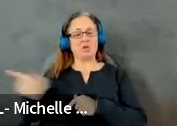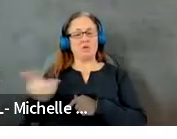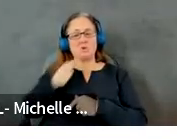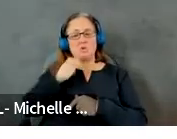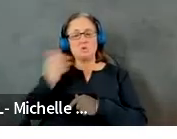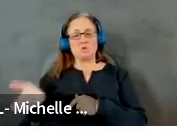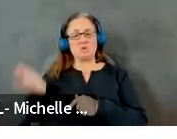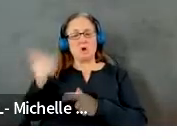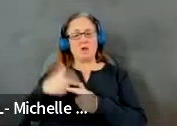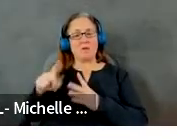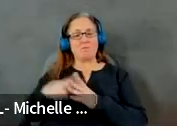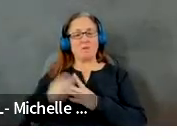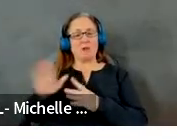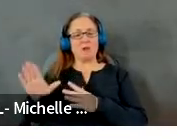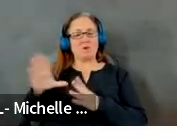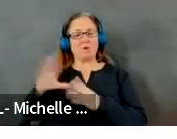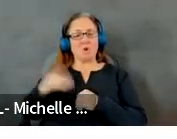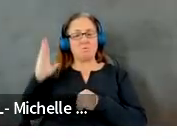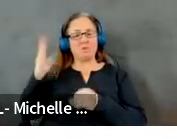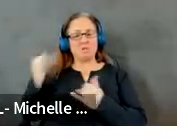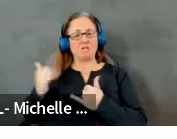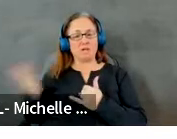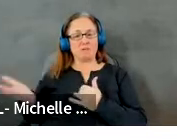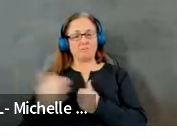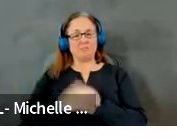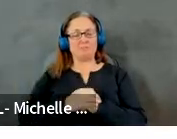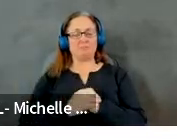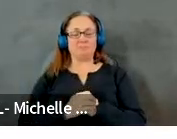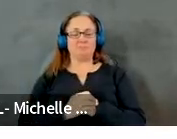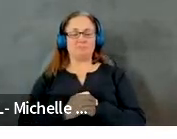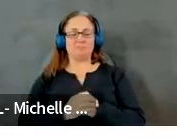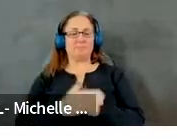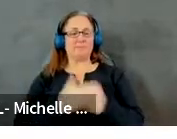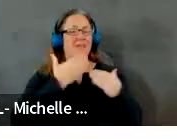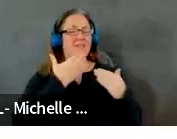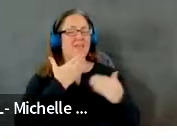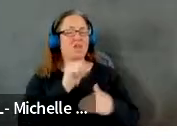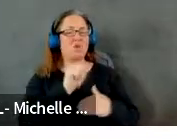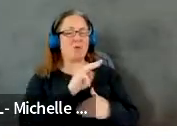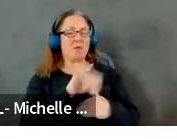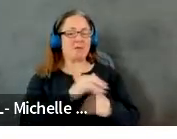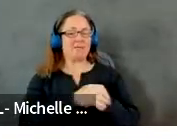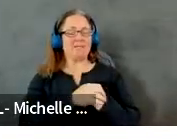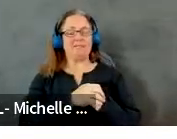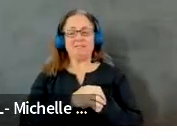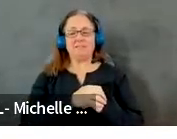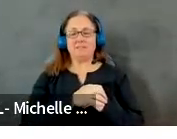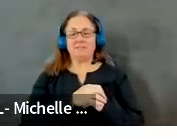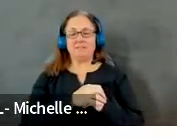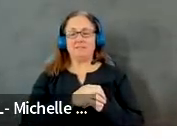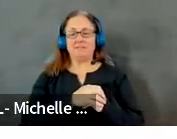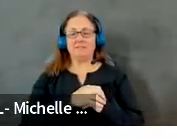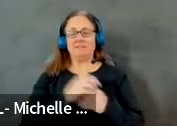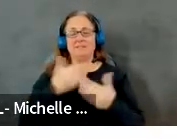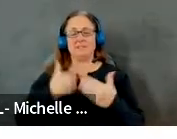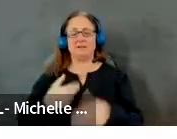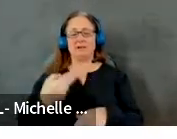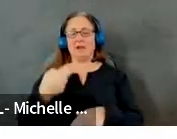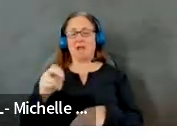and begin your own presentation at this time. >> Henry: Thanks, Amy. I'm Henry Claypool. I'm